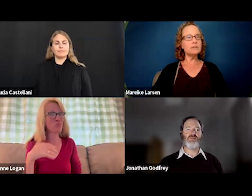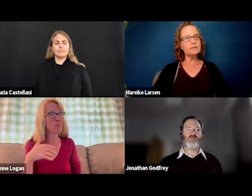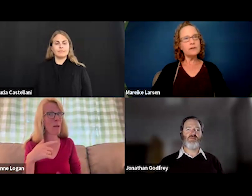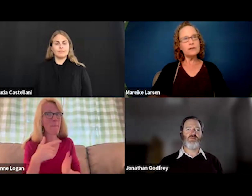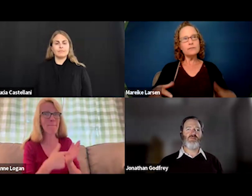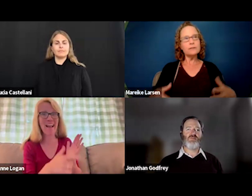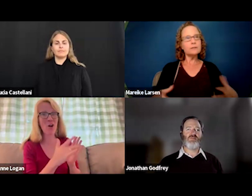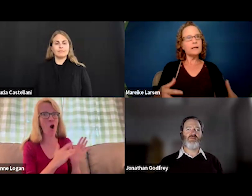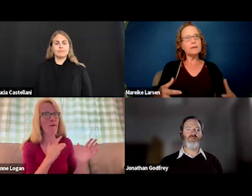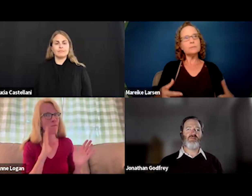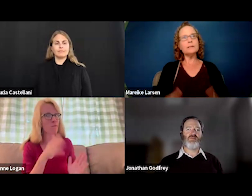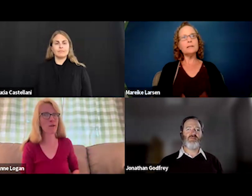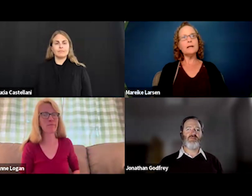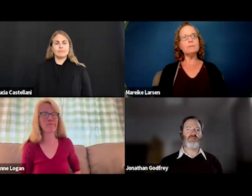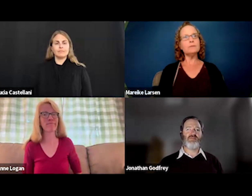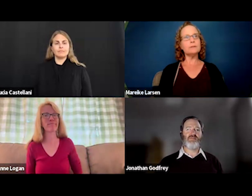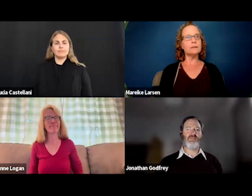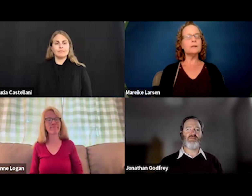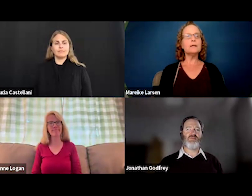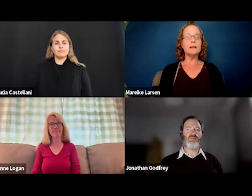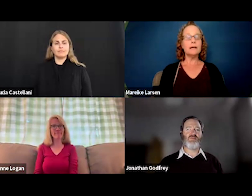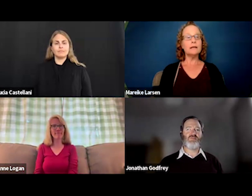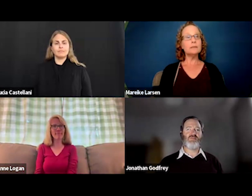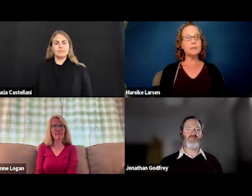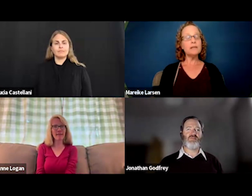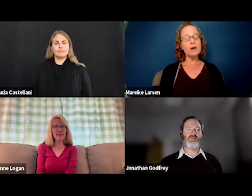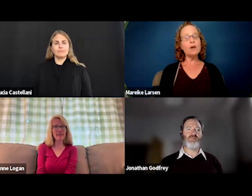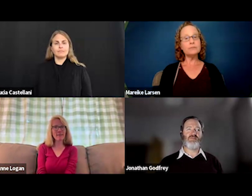even if I feel not completely confident. And it pays off.